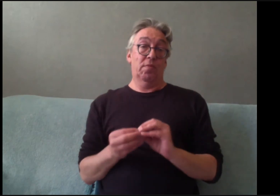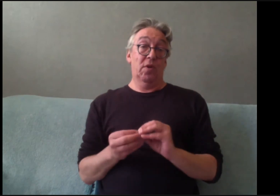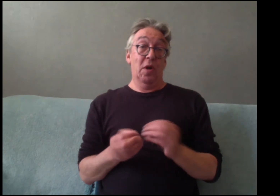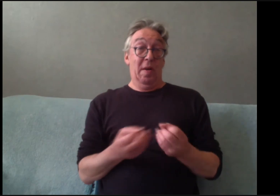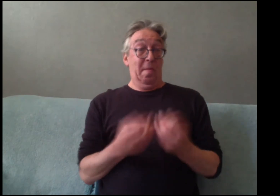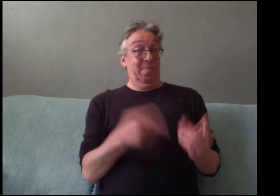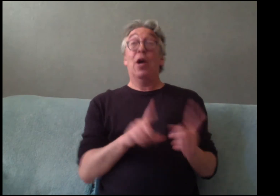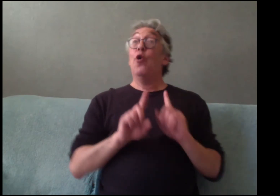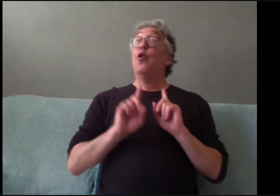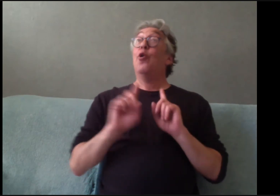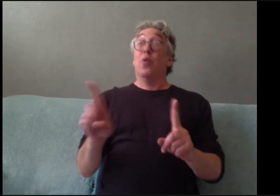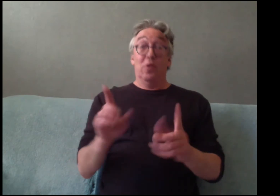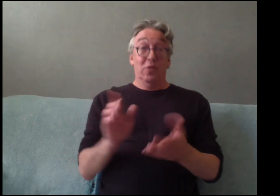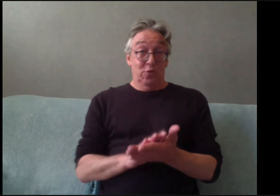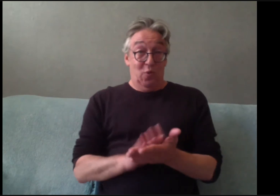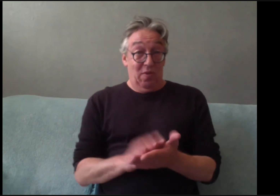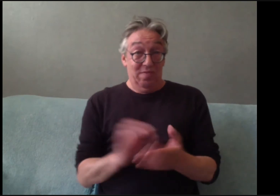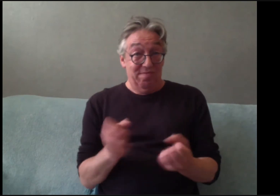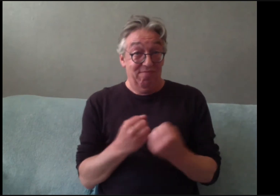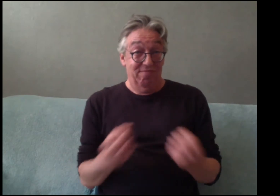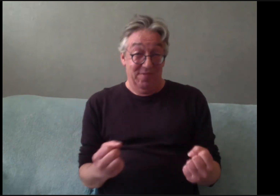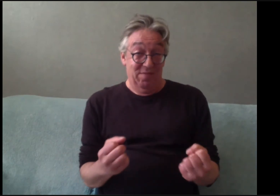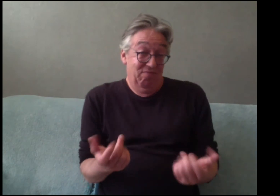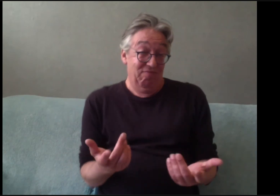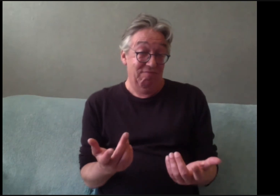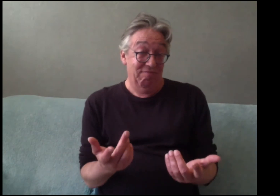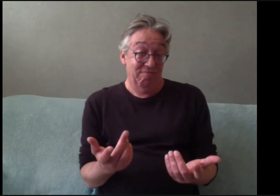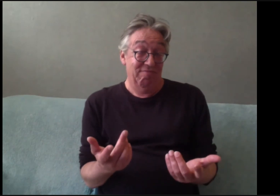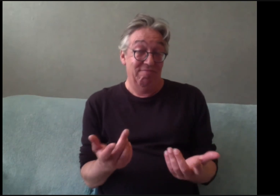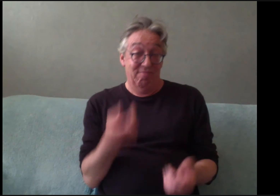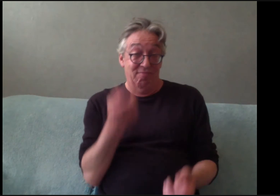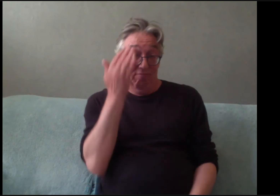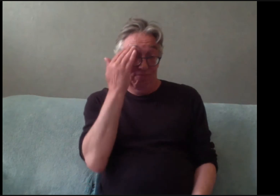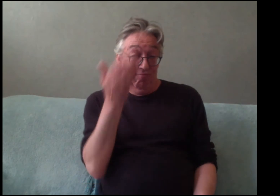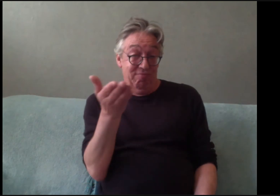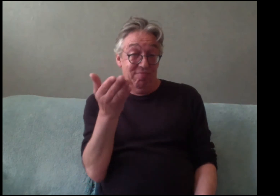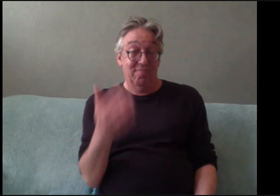and many autistic children need to benefit from one-to-one support,